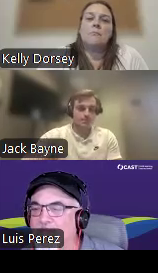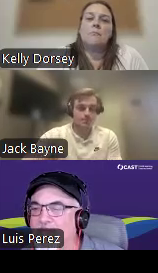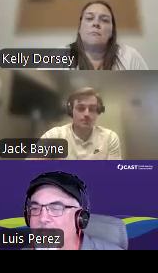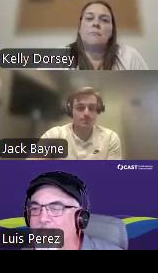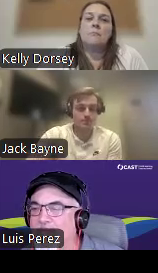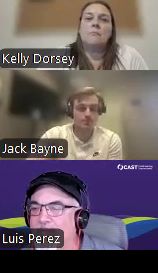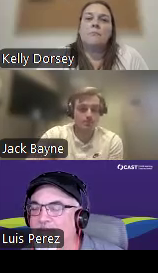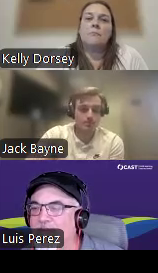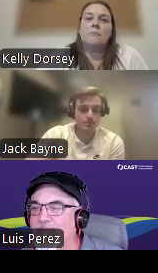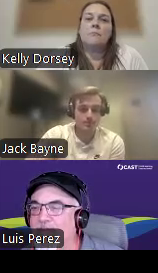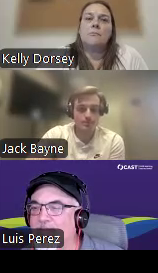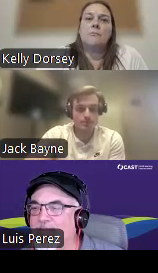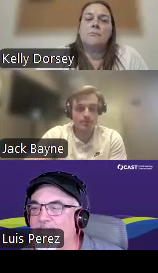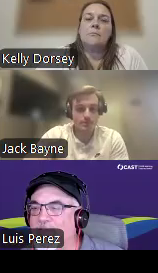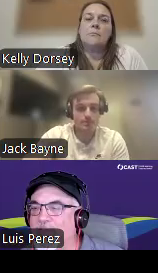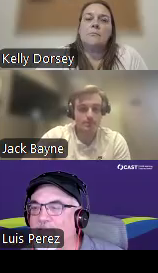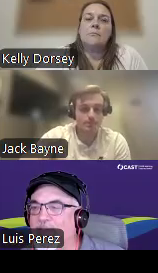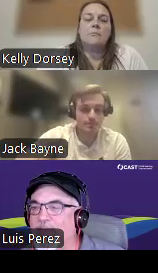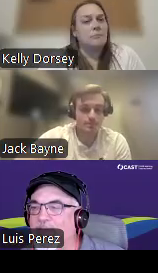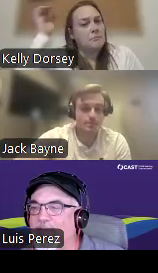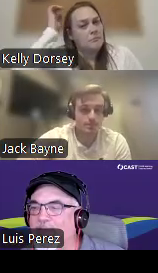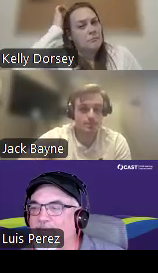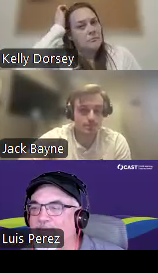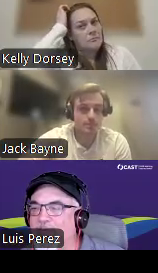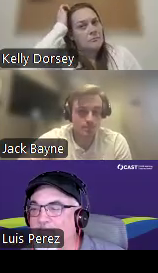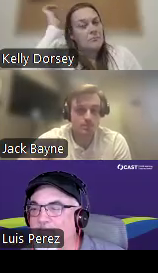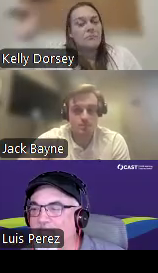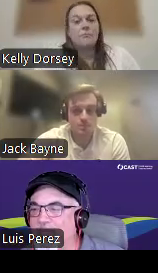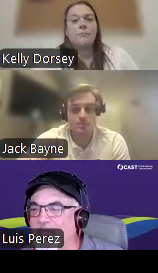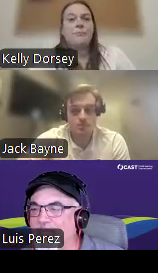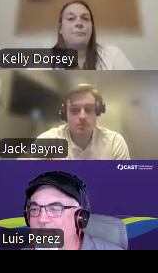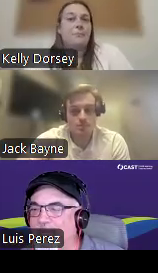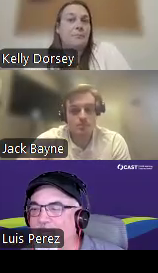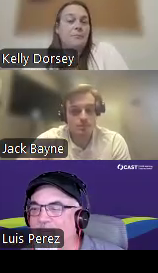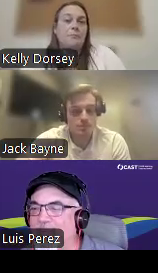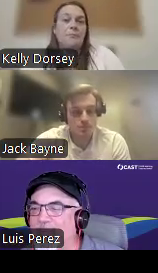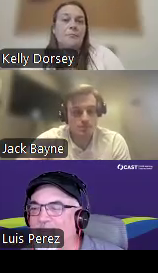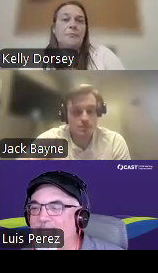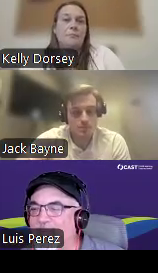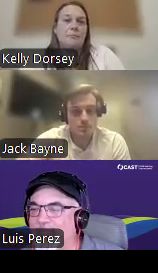screens had some of the great questions there, right? Is this a job for AI, right? Sometimes